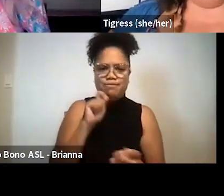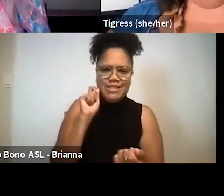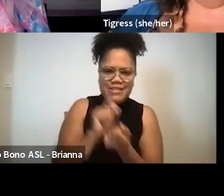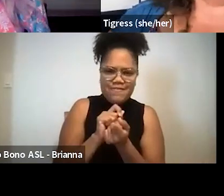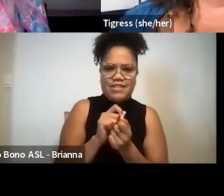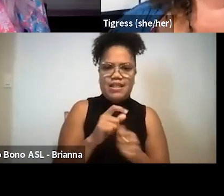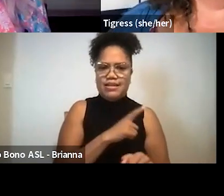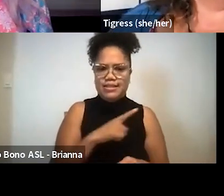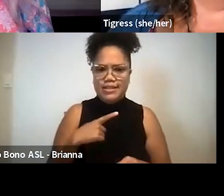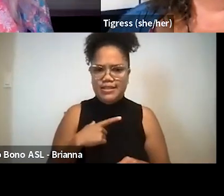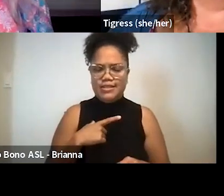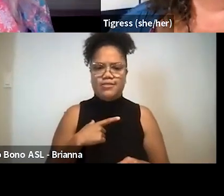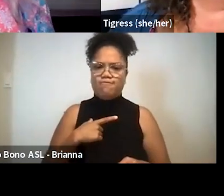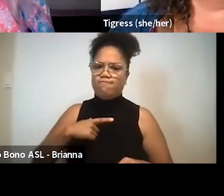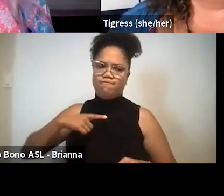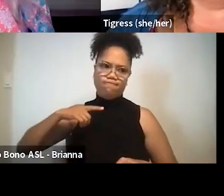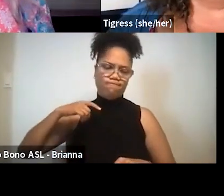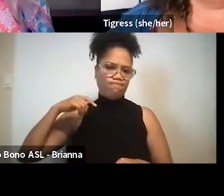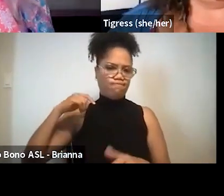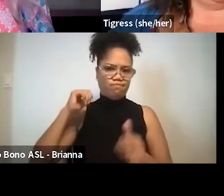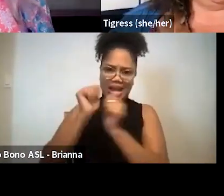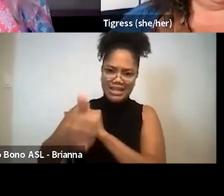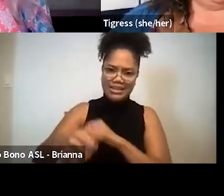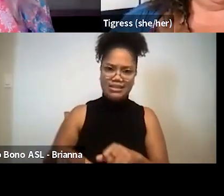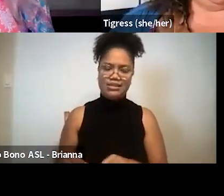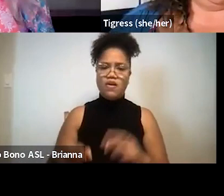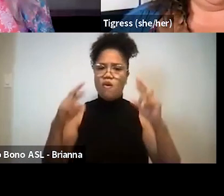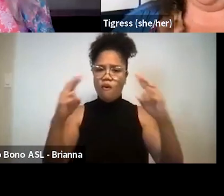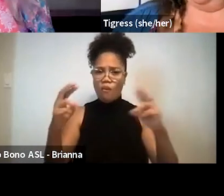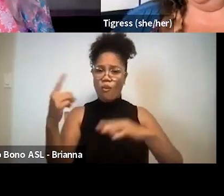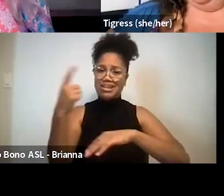And our hope is that one day there will be federal specific legislation.